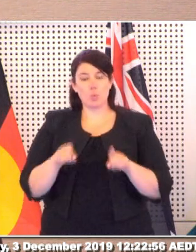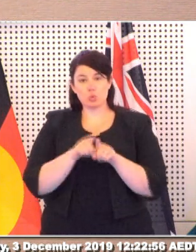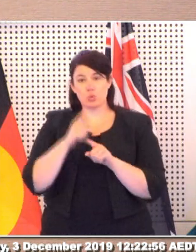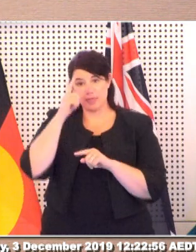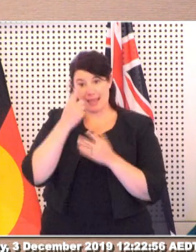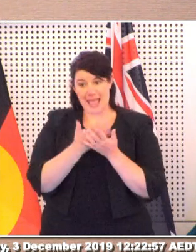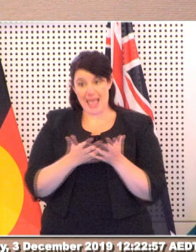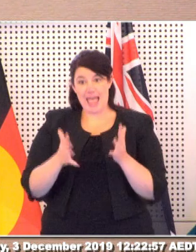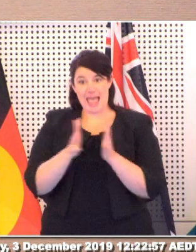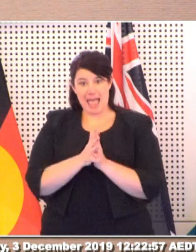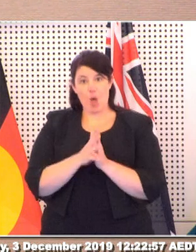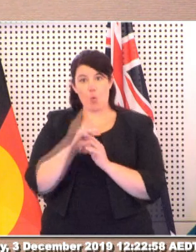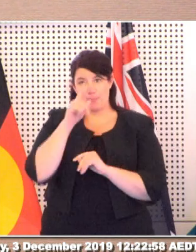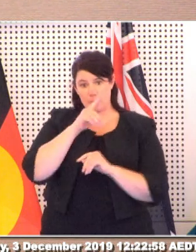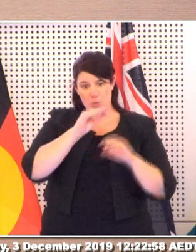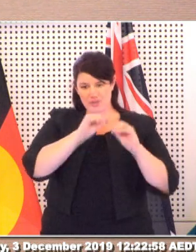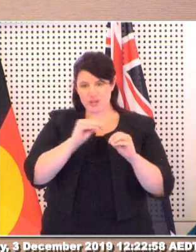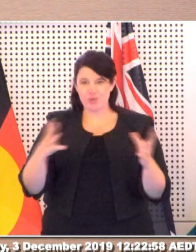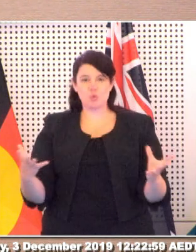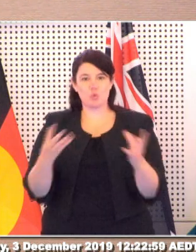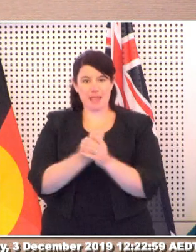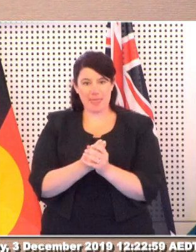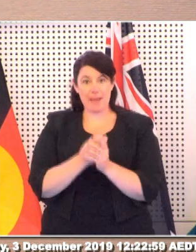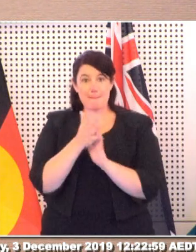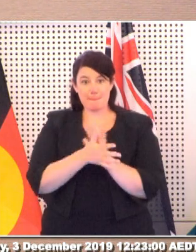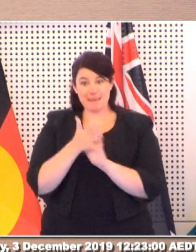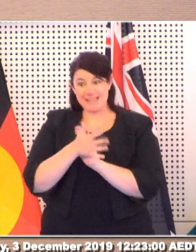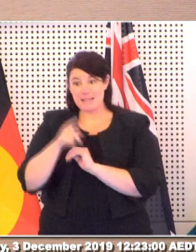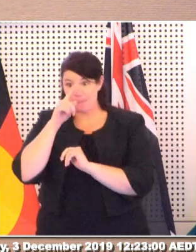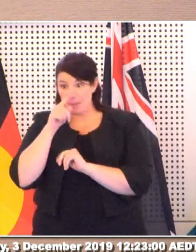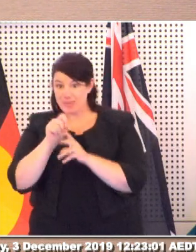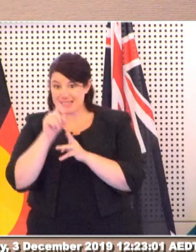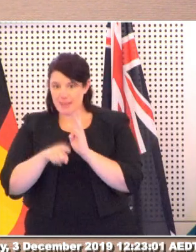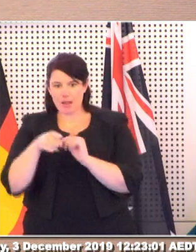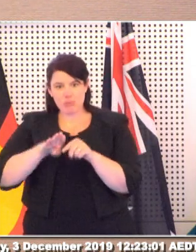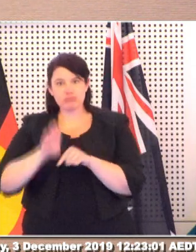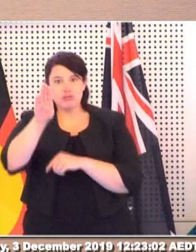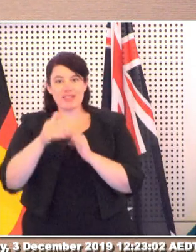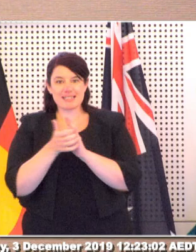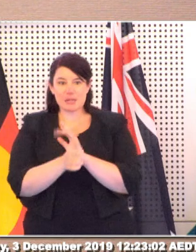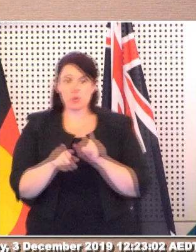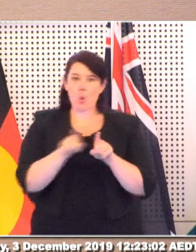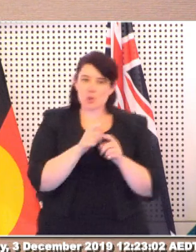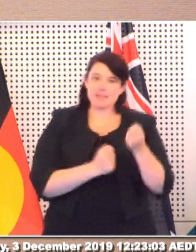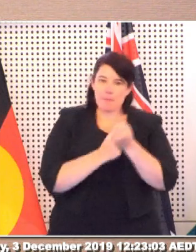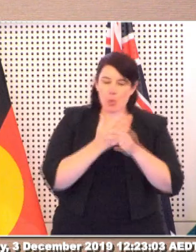learning together so that people with disability are developing the skills that they need but at the same time, because the sphere of influence of people with